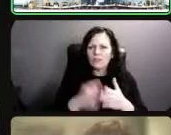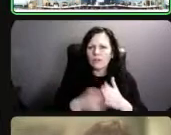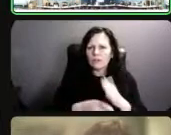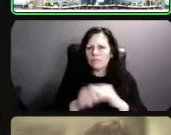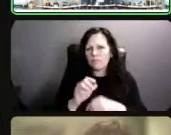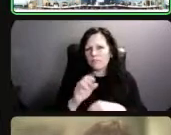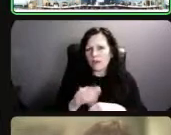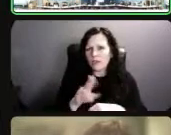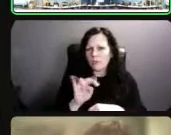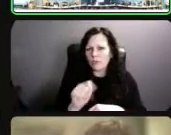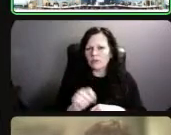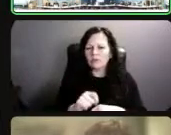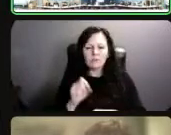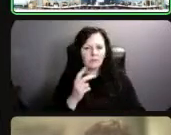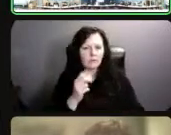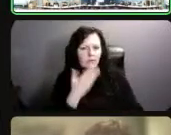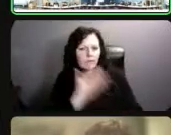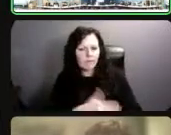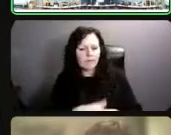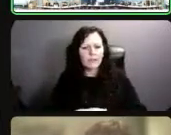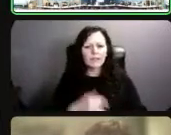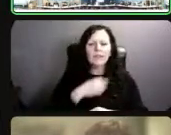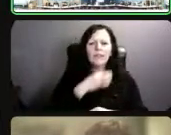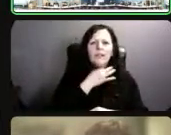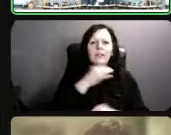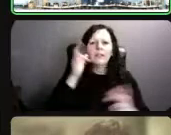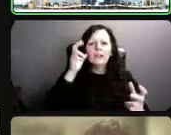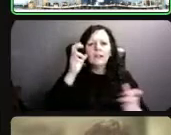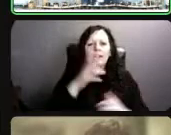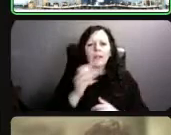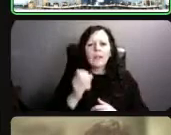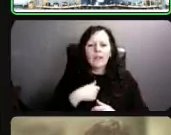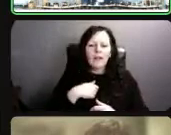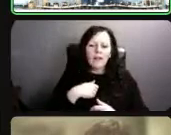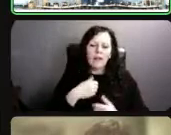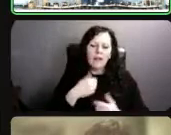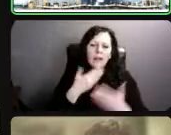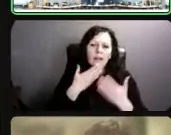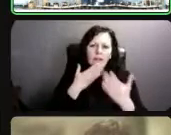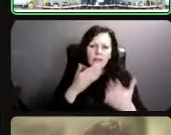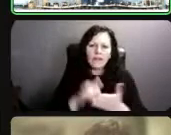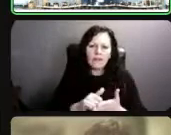BY FAMILY TRYING TO BUY IT.